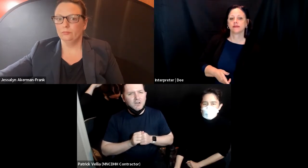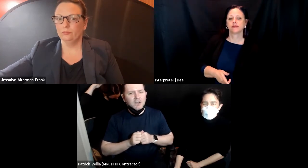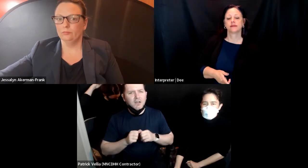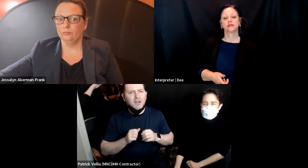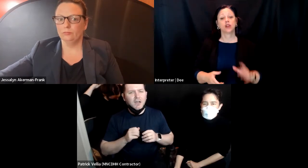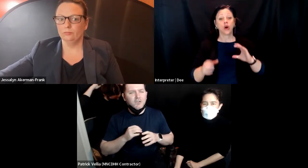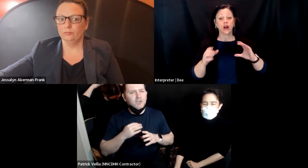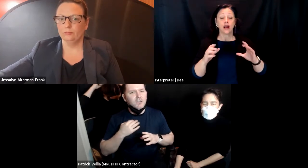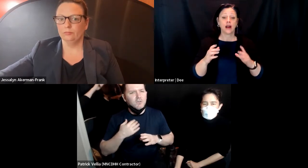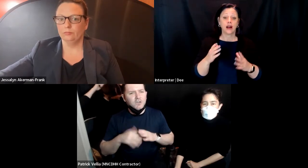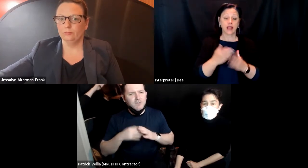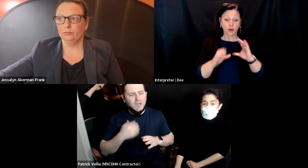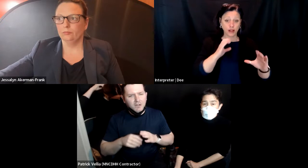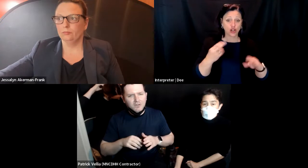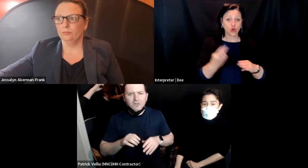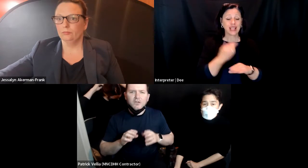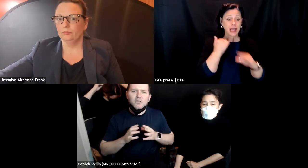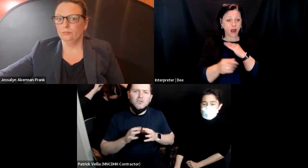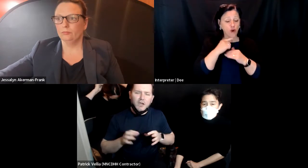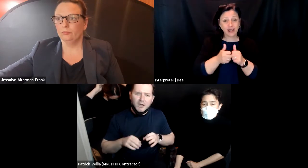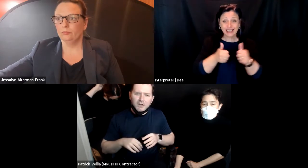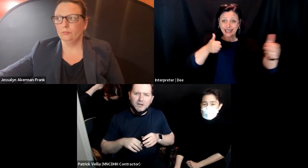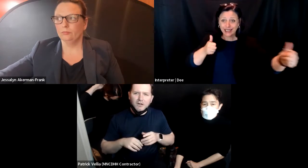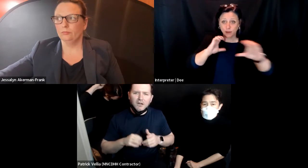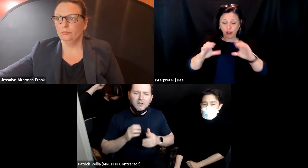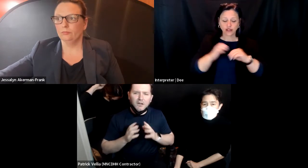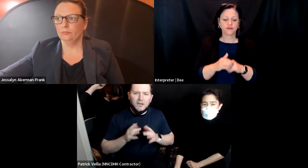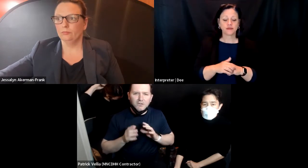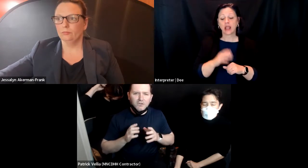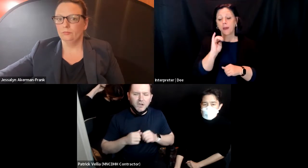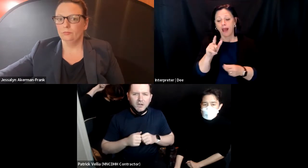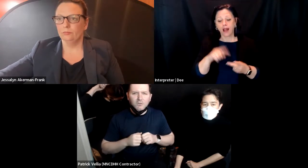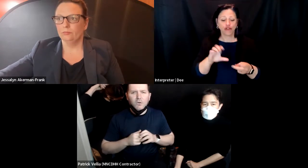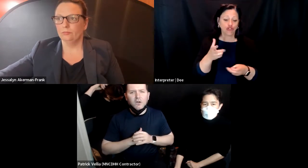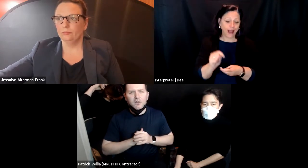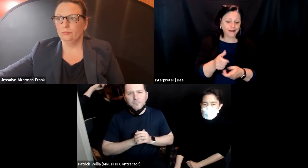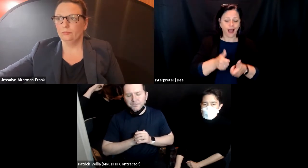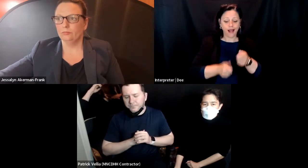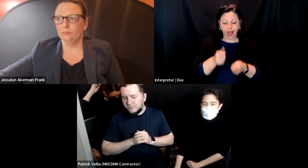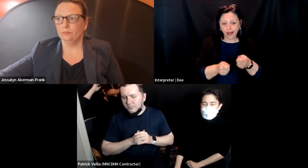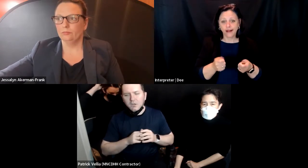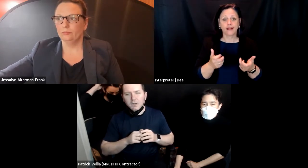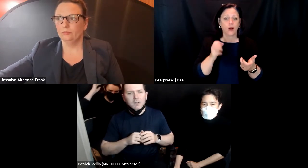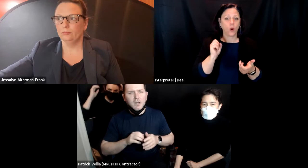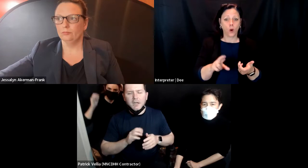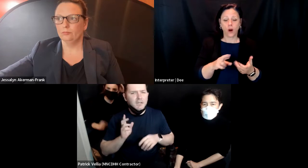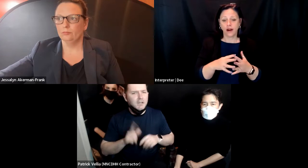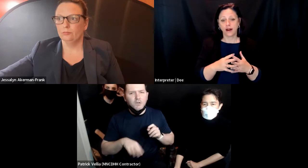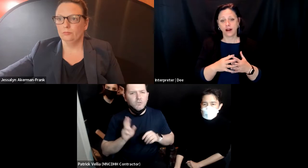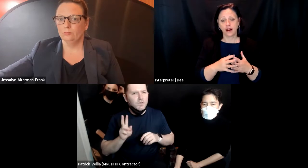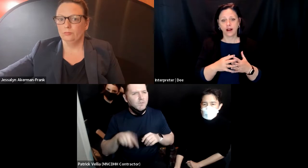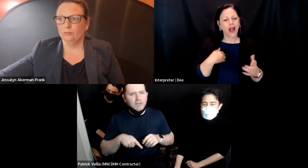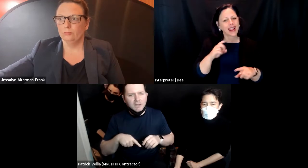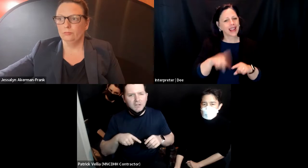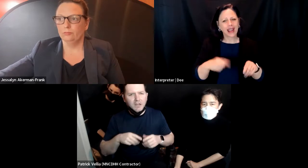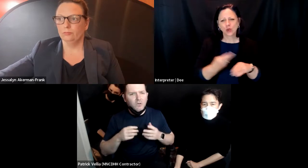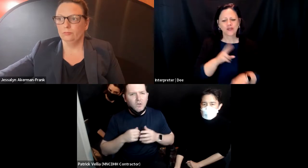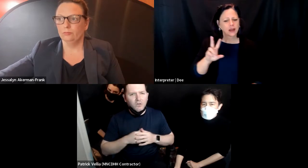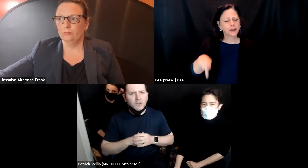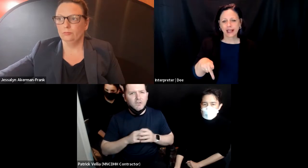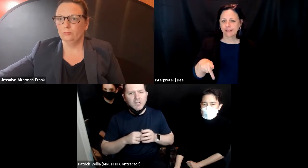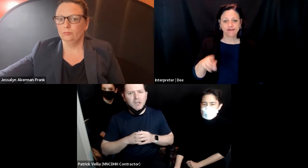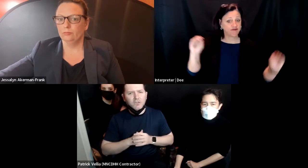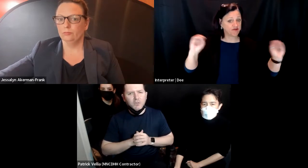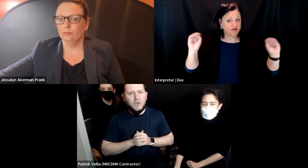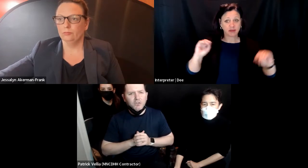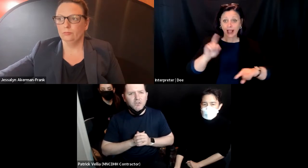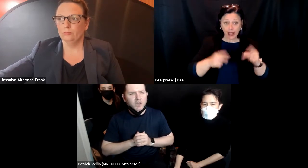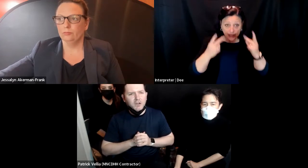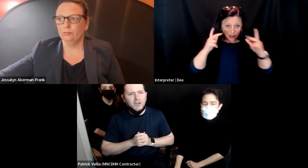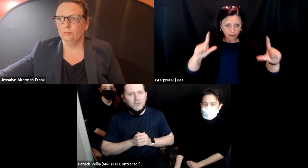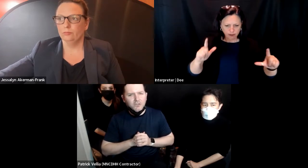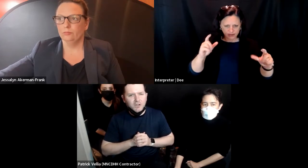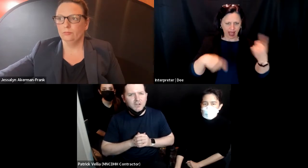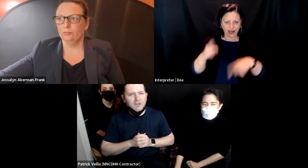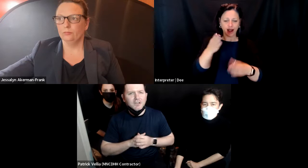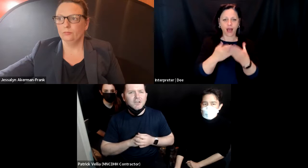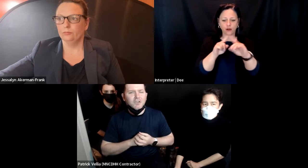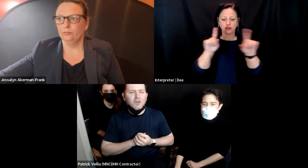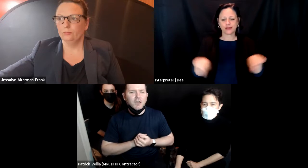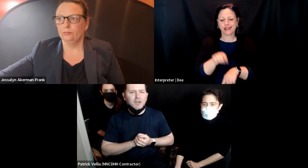read in large print and then respond verbally.